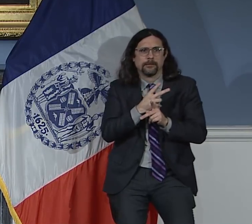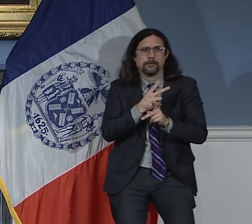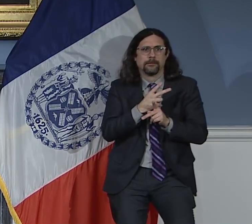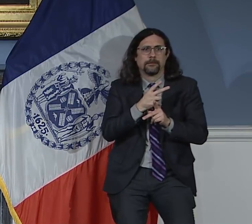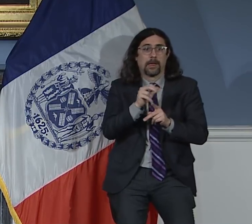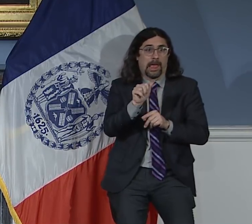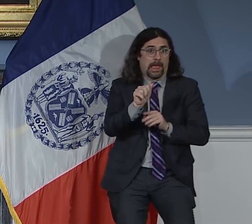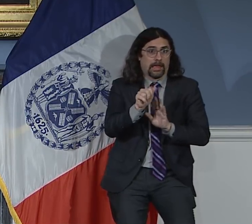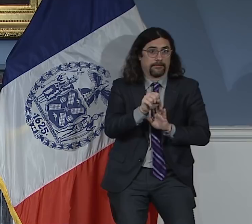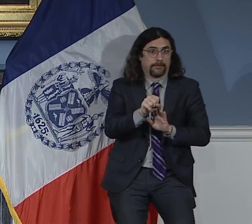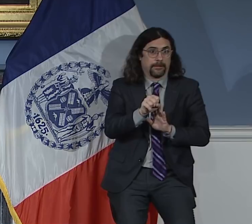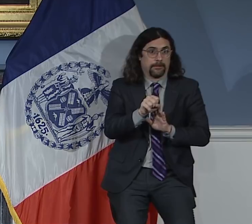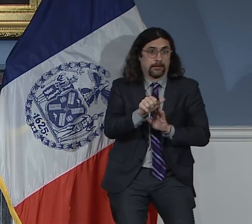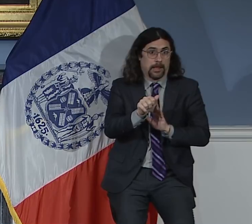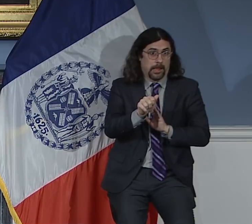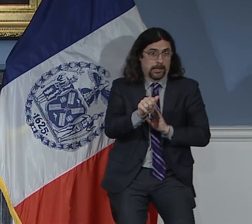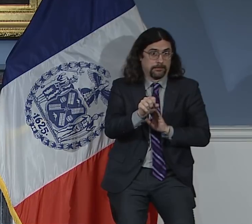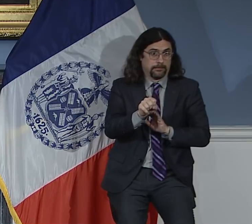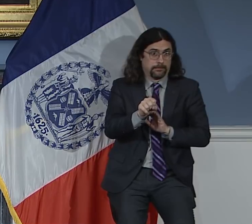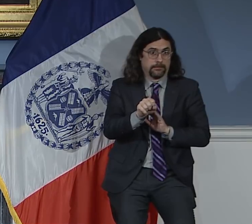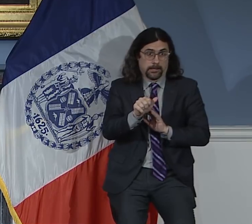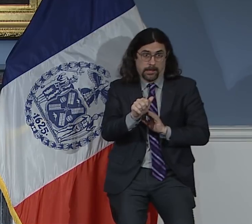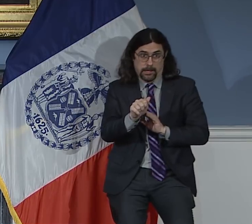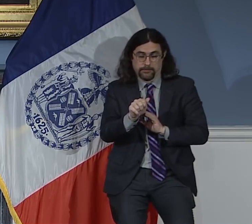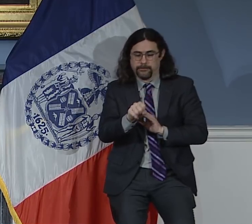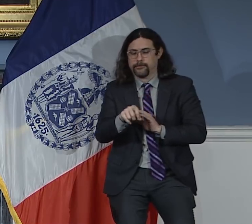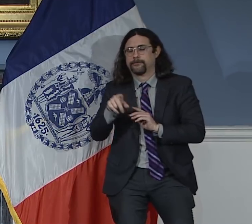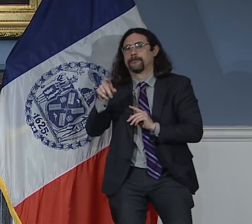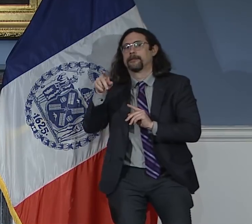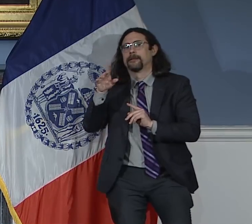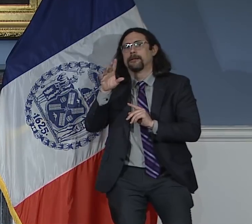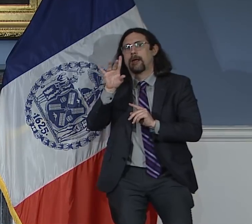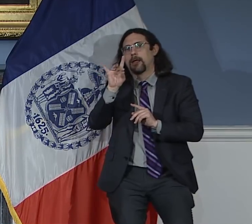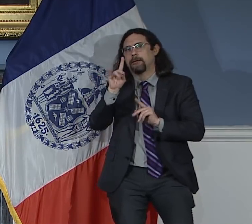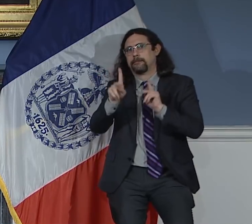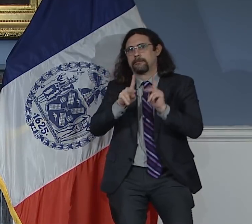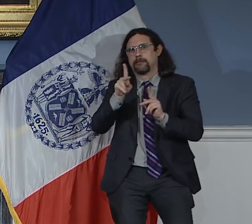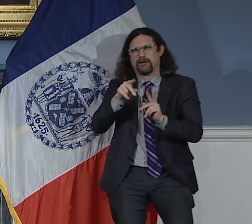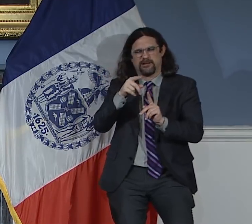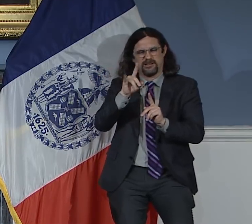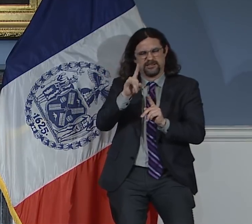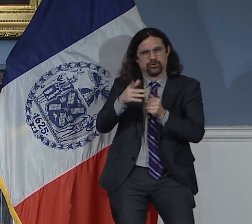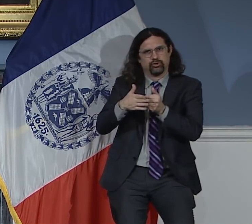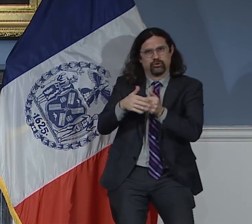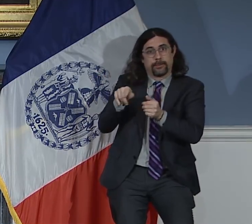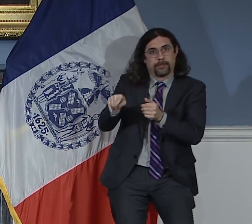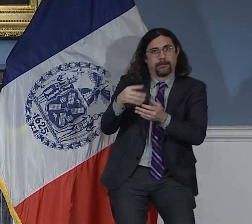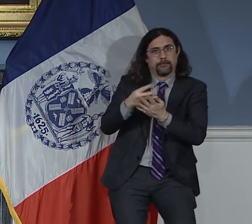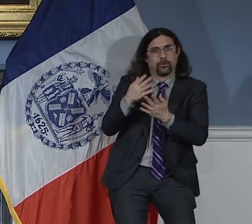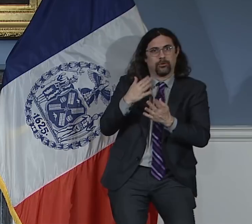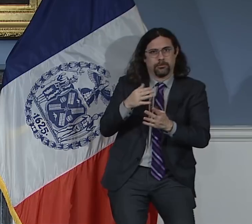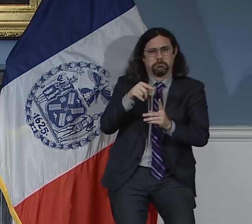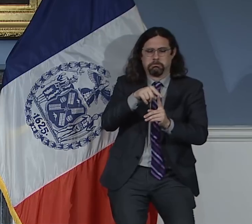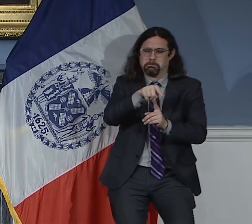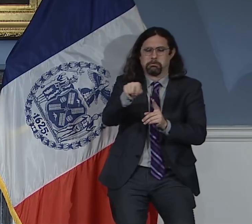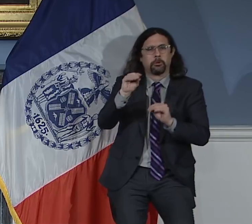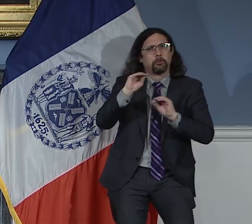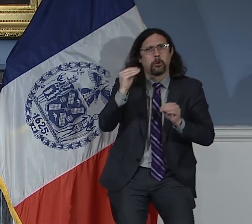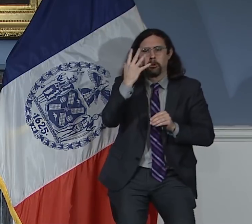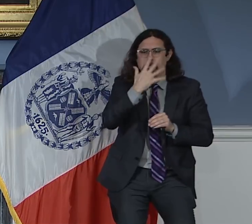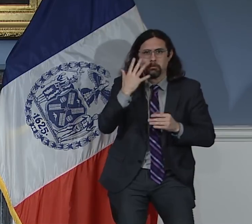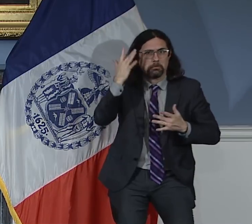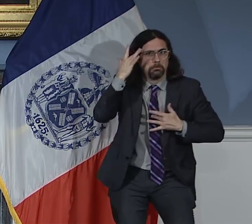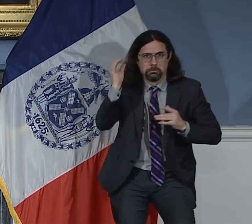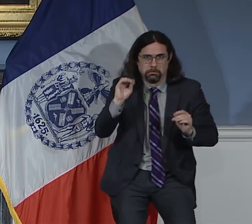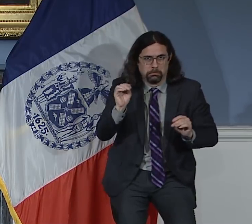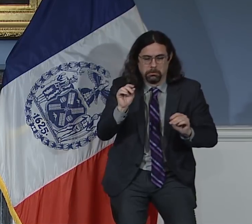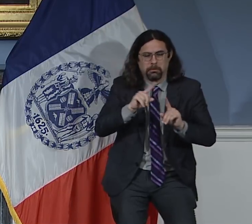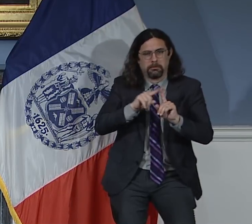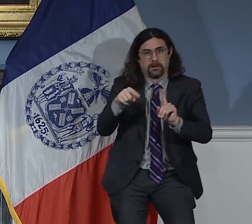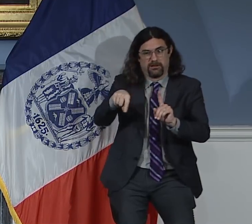DISEASE UNIT.